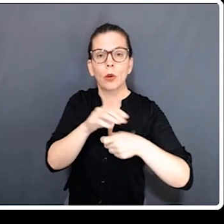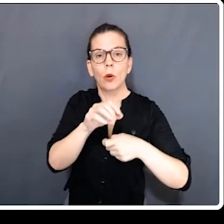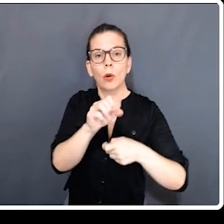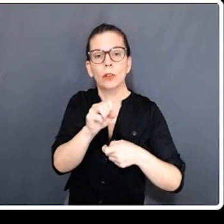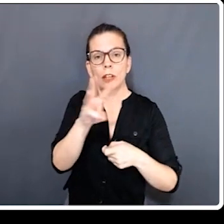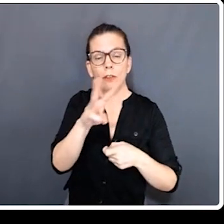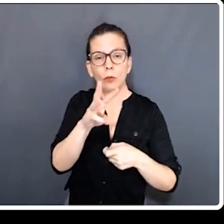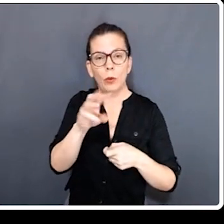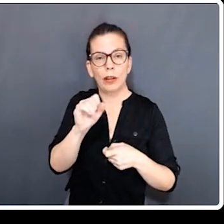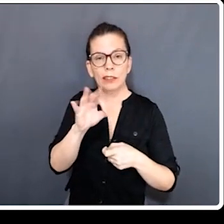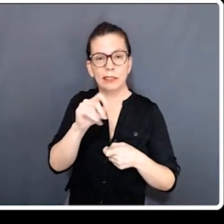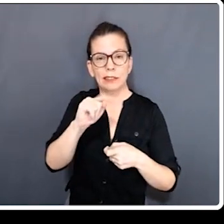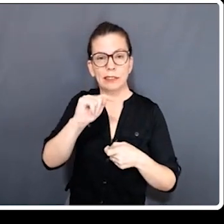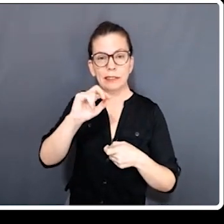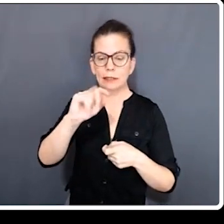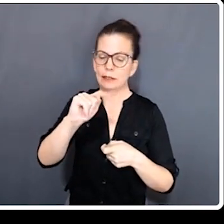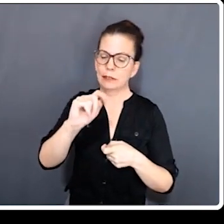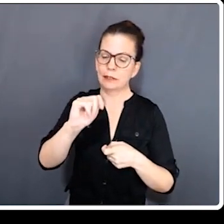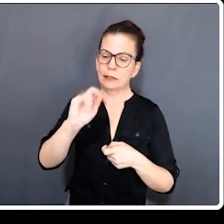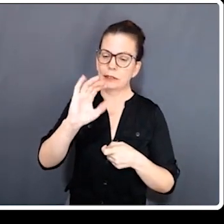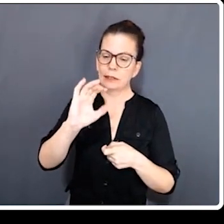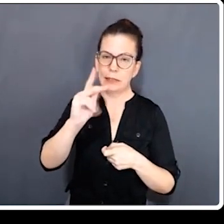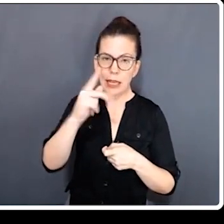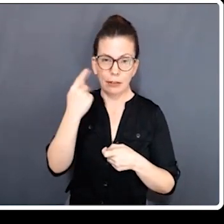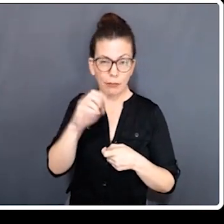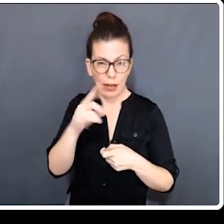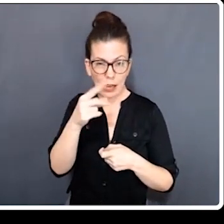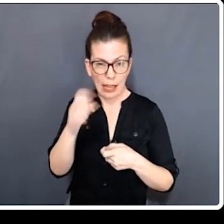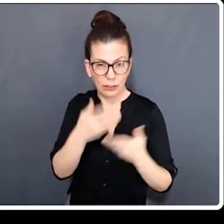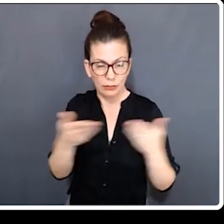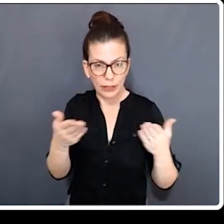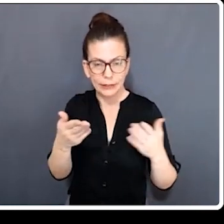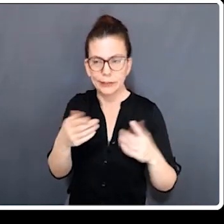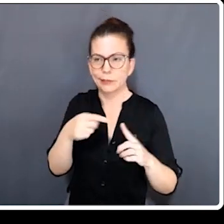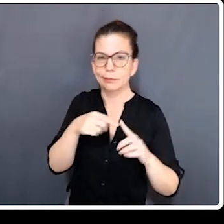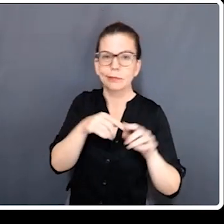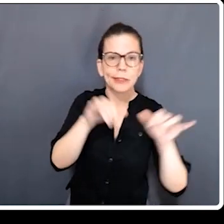for edge devices, which includes both systems software.